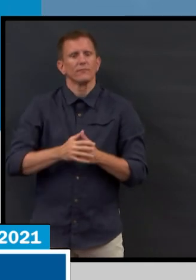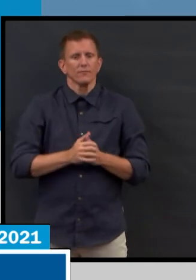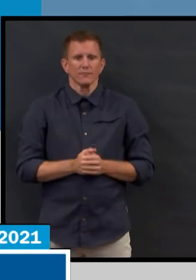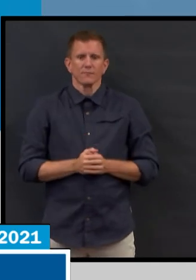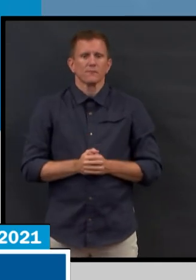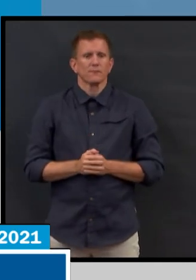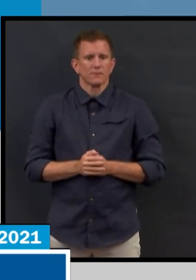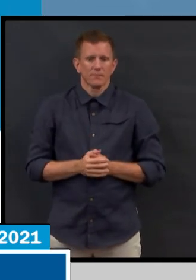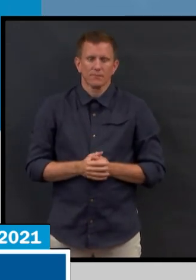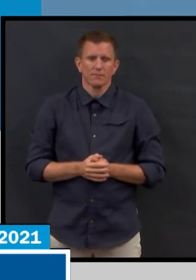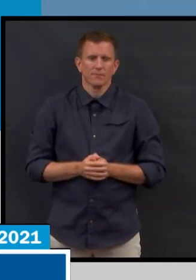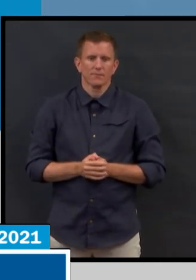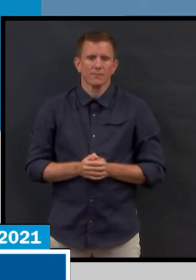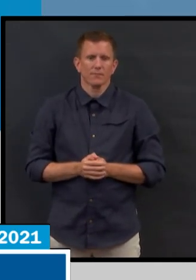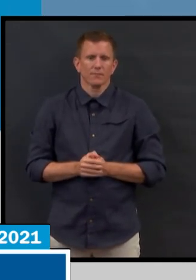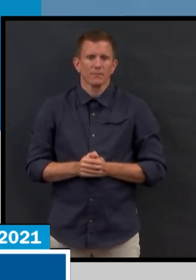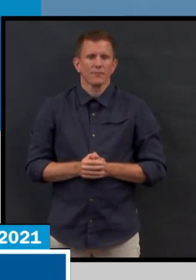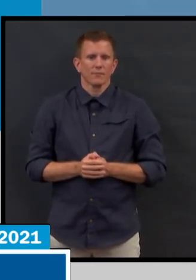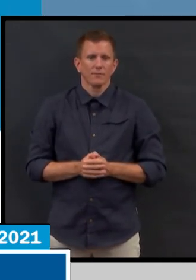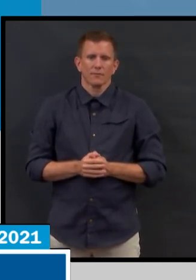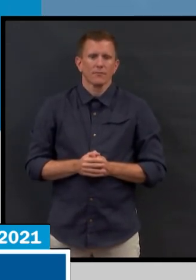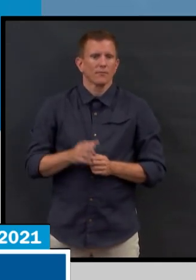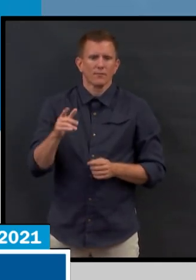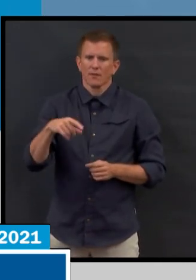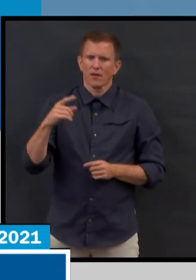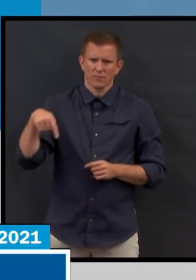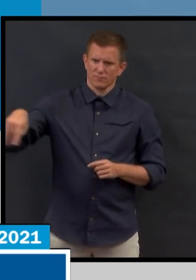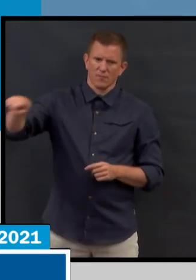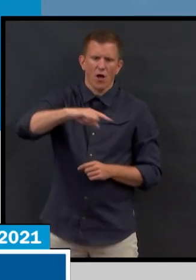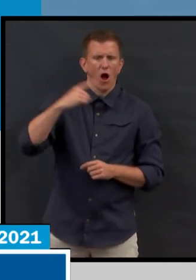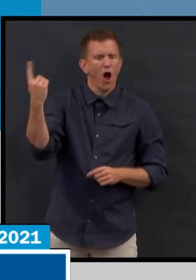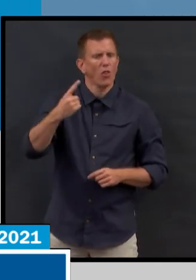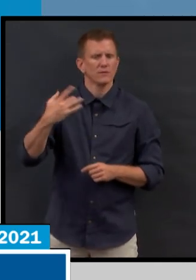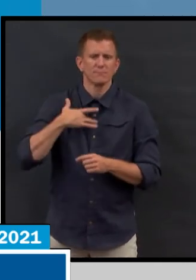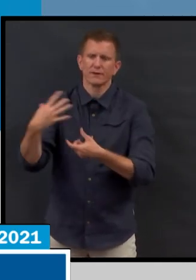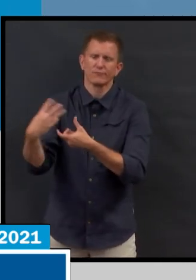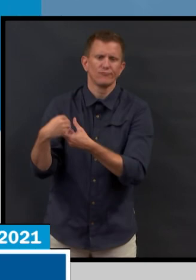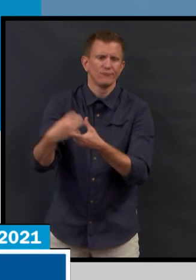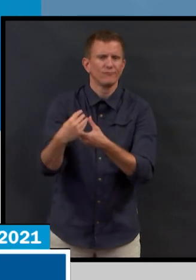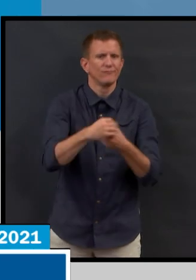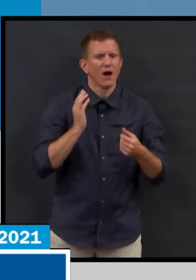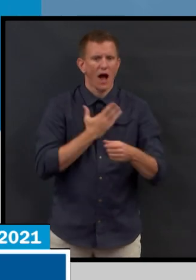presence on these calls we just thank you all for joining us and to the entire team behind the